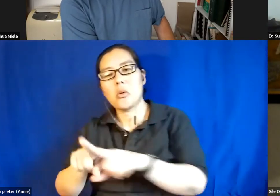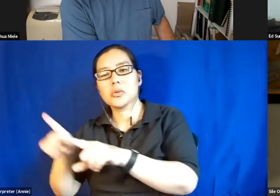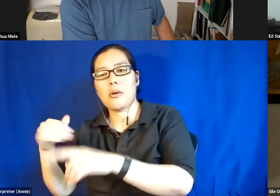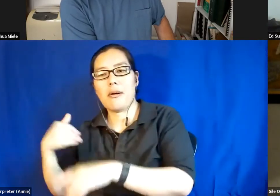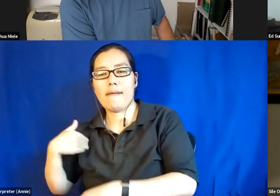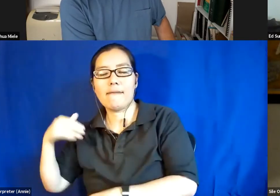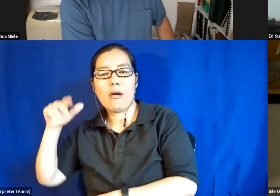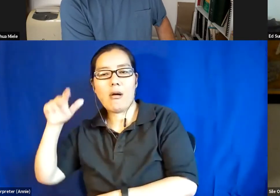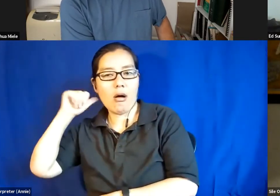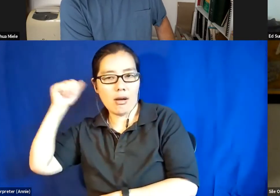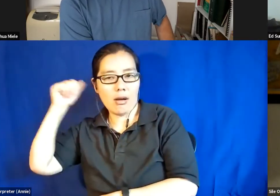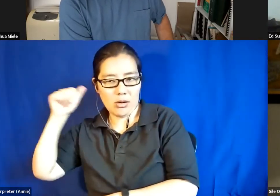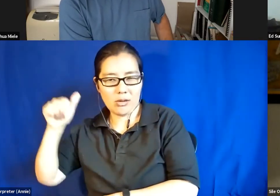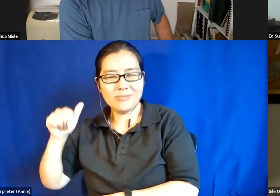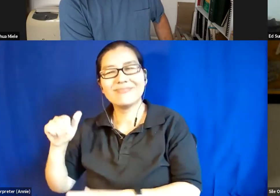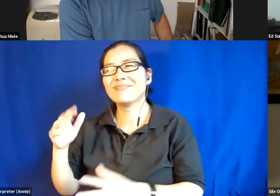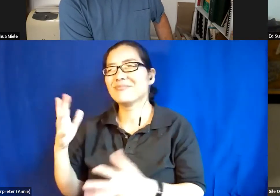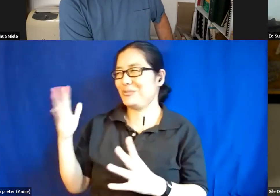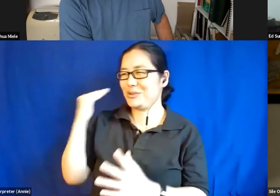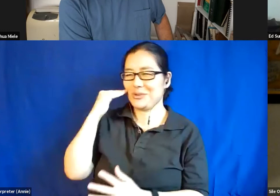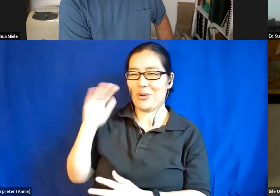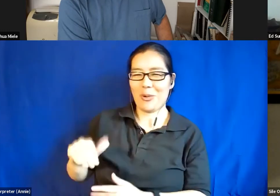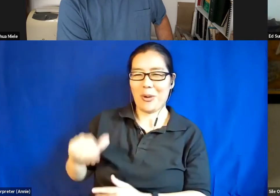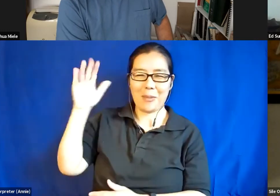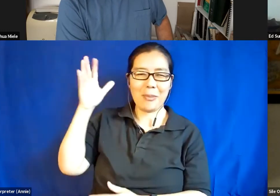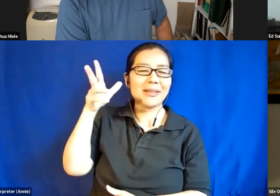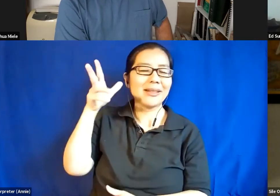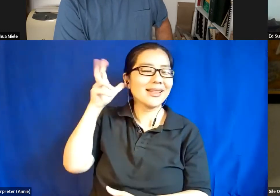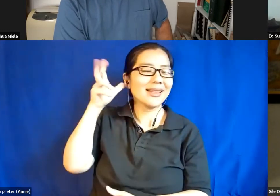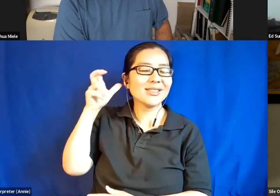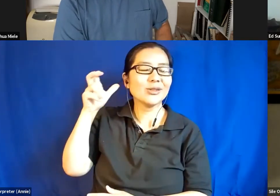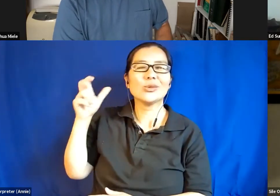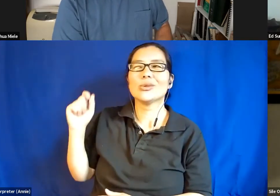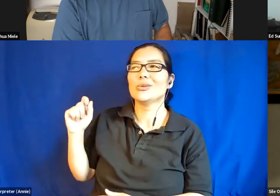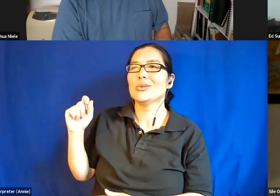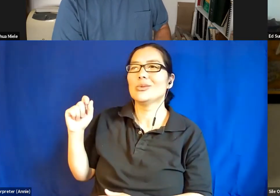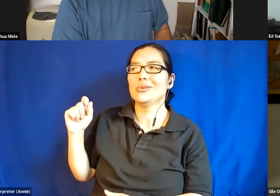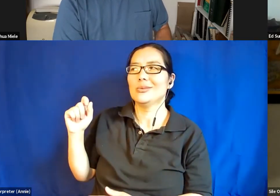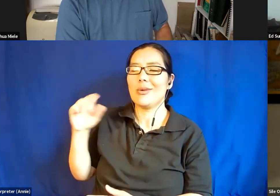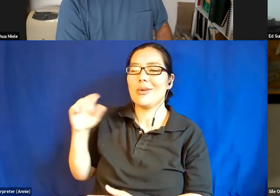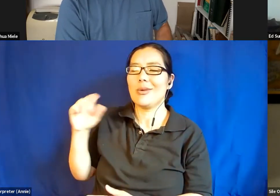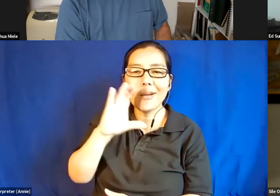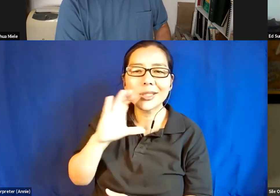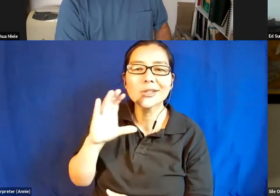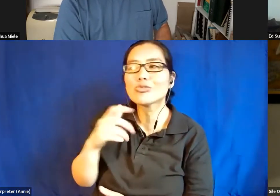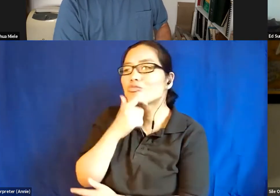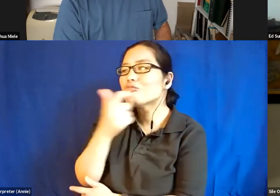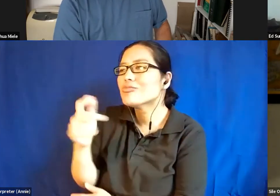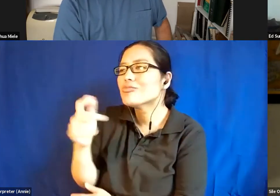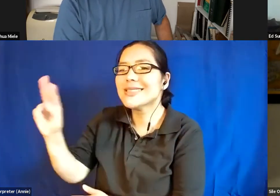very well developed sonic language for communicating things like the